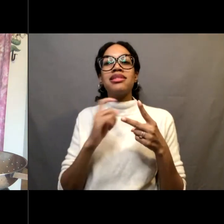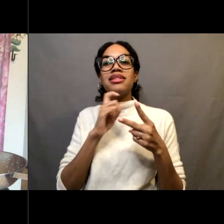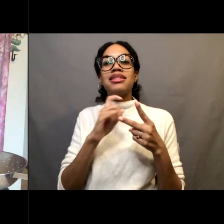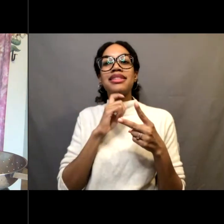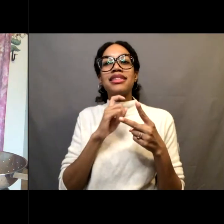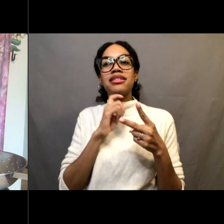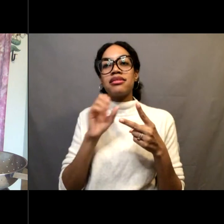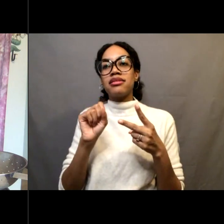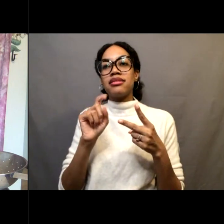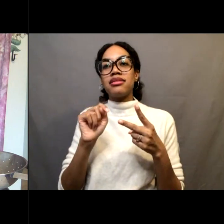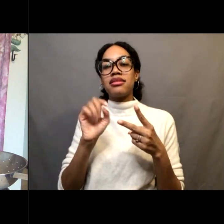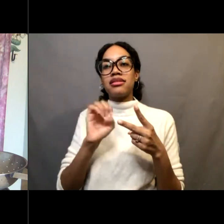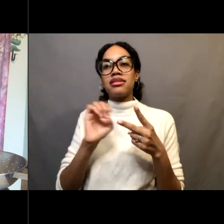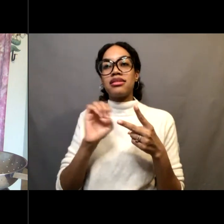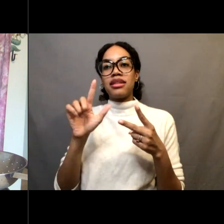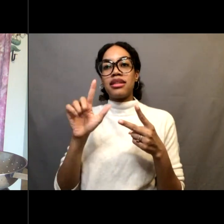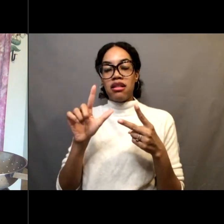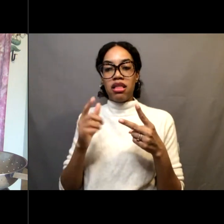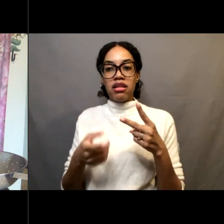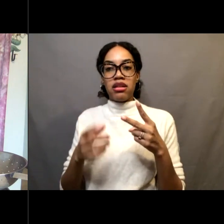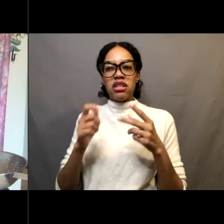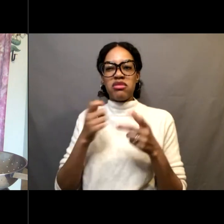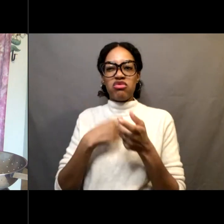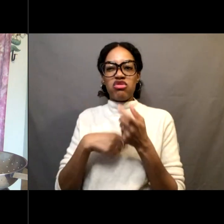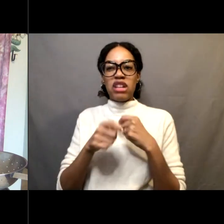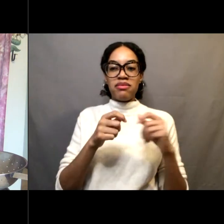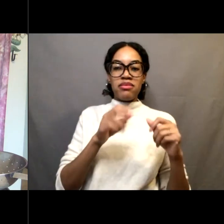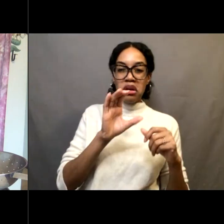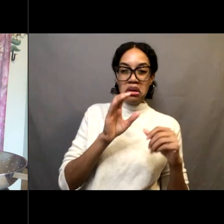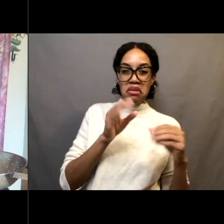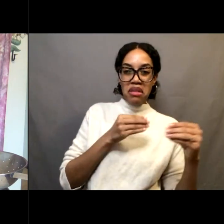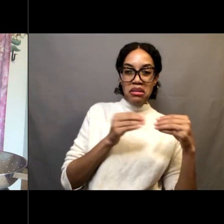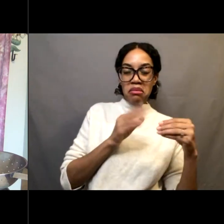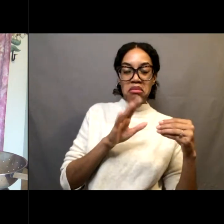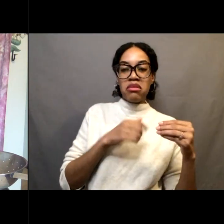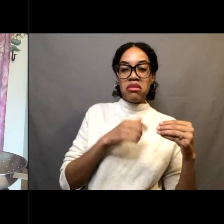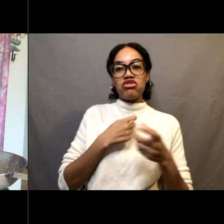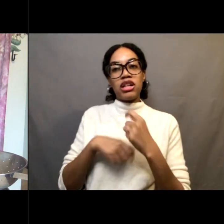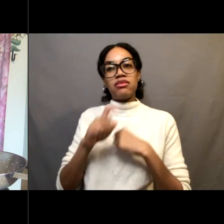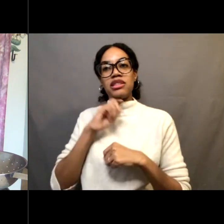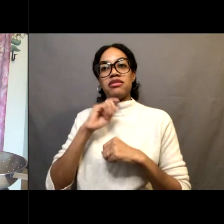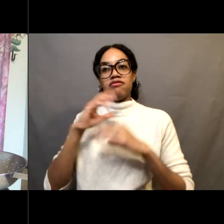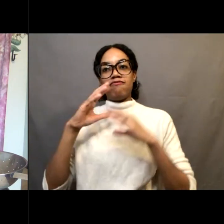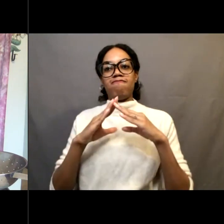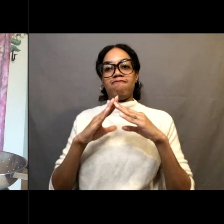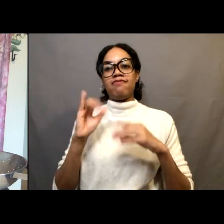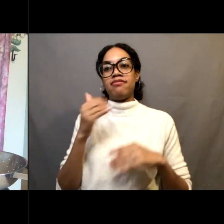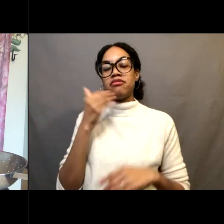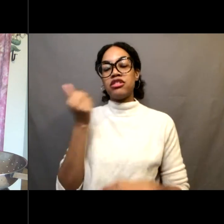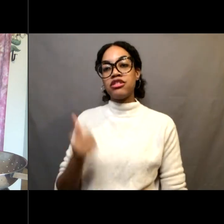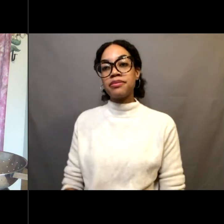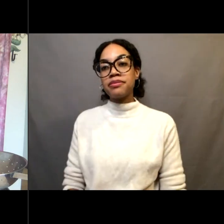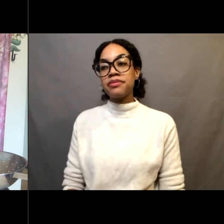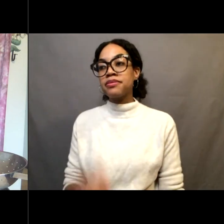If you have other other modifications you think and we did have the idea of gutters, gutters and pipes.